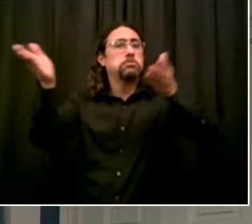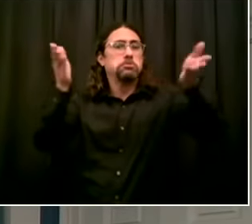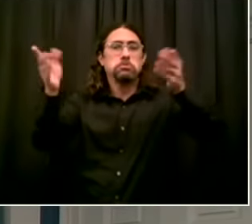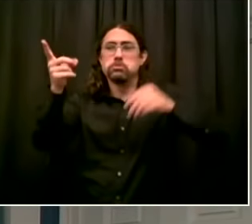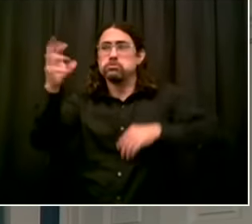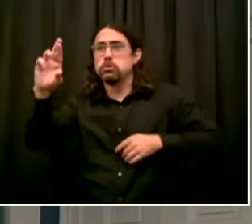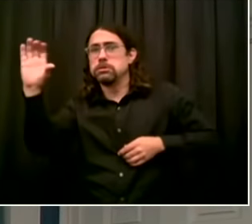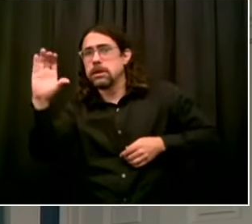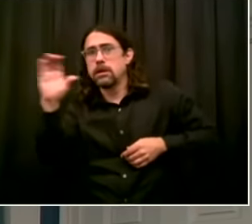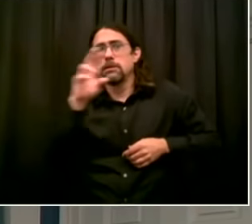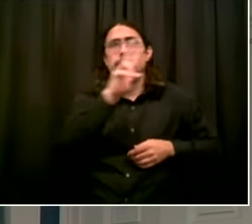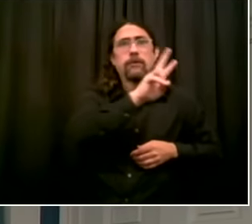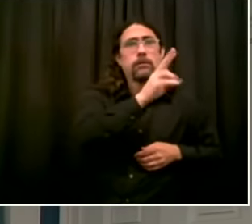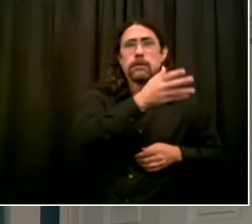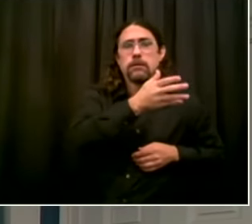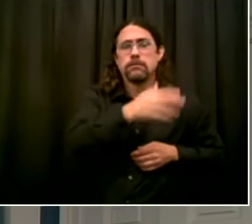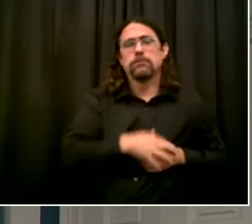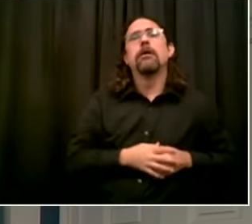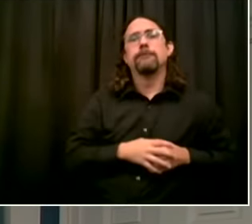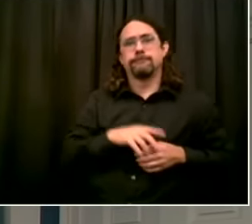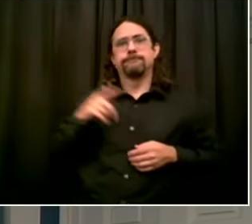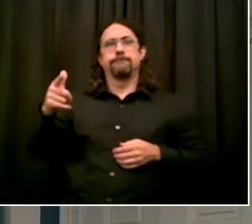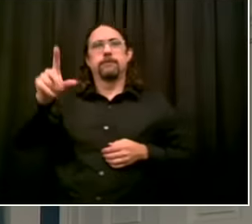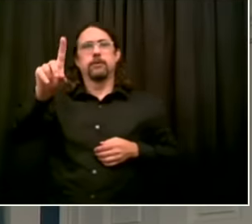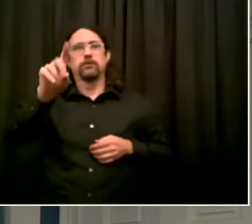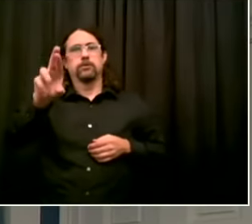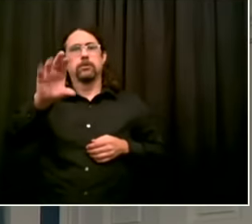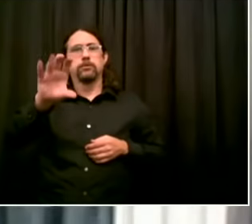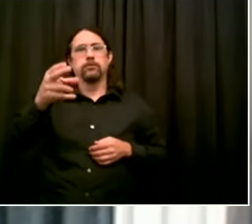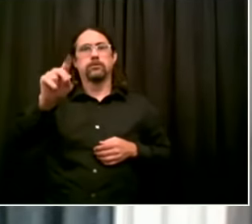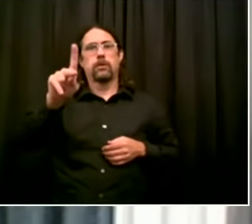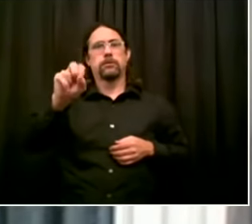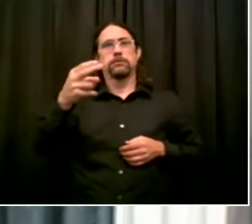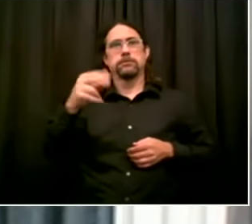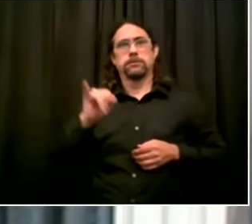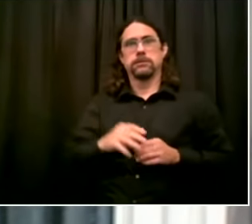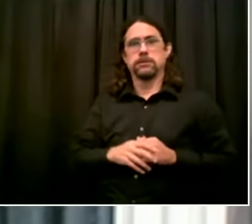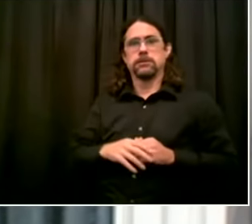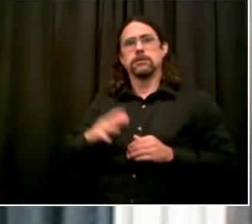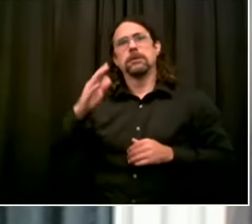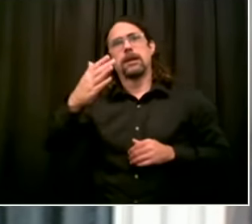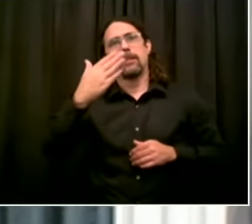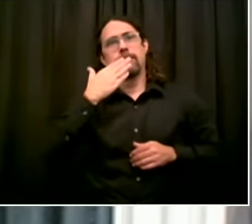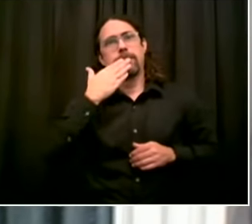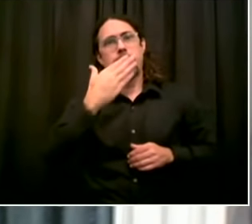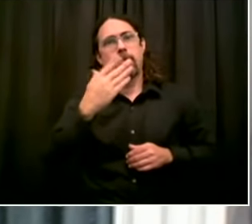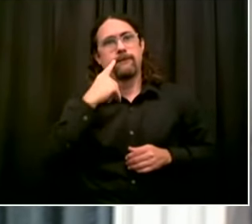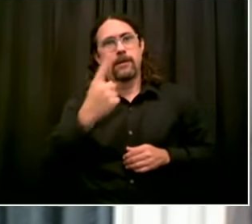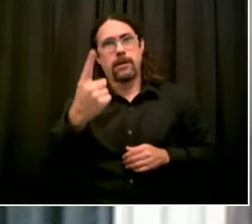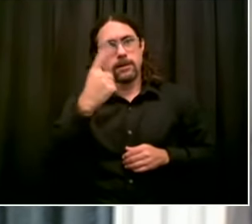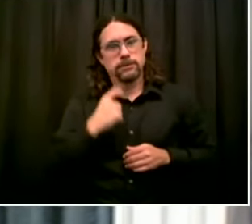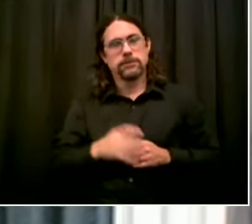FOR THE DAY GOES TOJE FFOFRM THE NEW YORK TIMES. THANK YOU, GOOD MORNING MR. MAYOR.